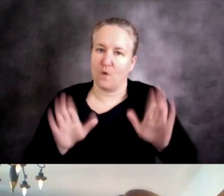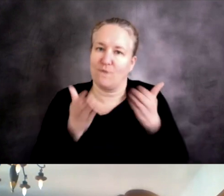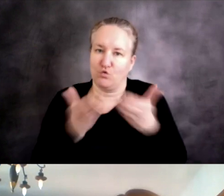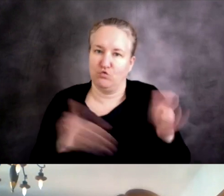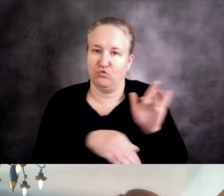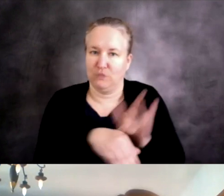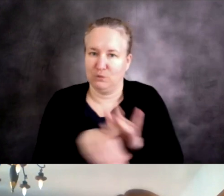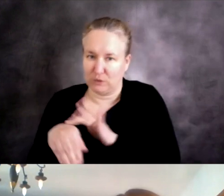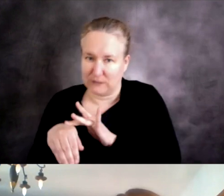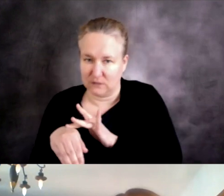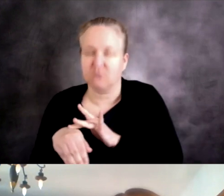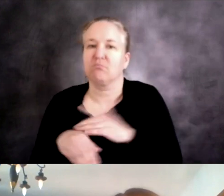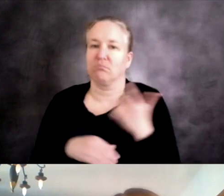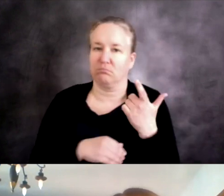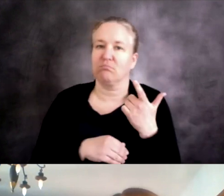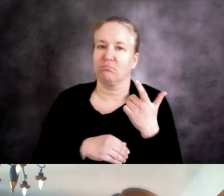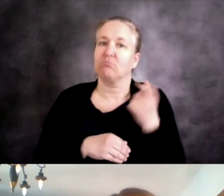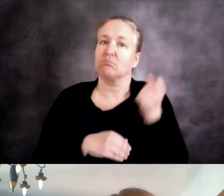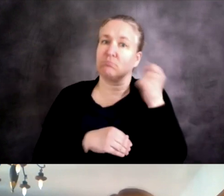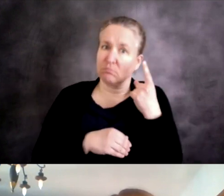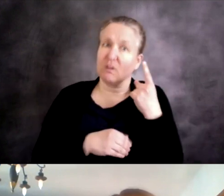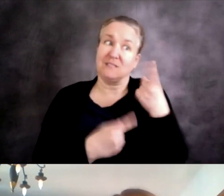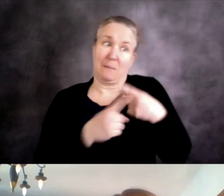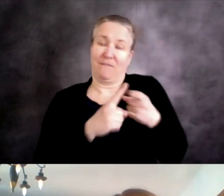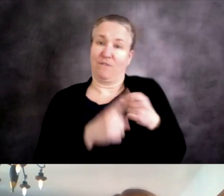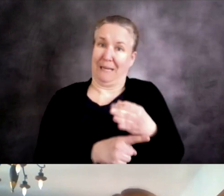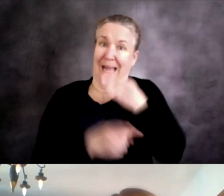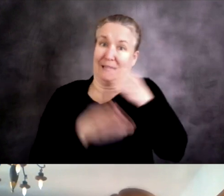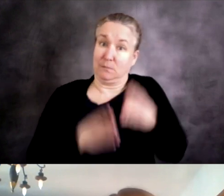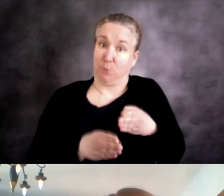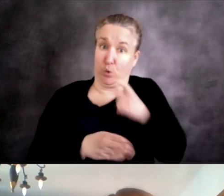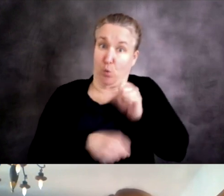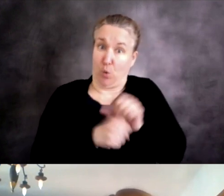Something that's coming from an expert that worked with your child or a service provider